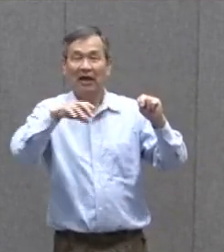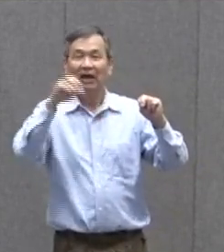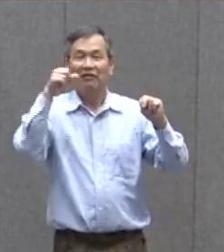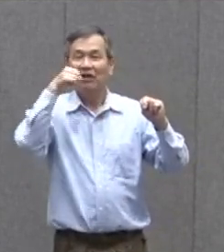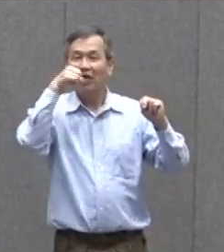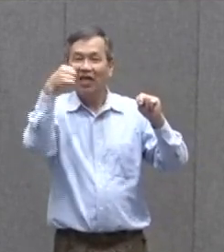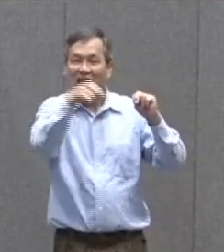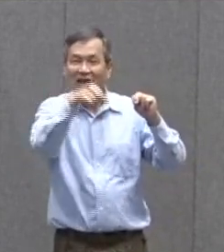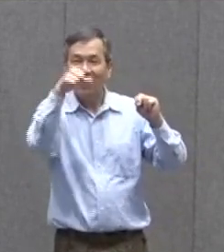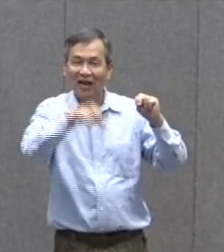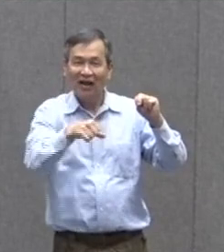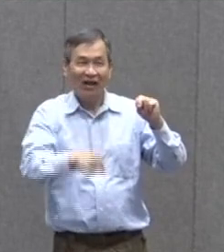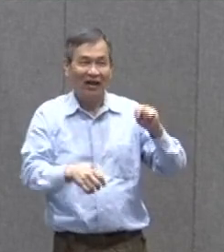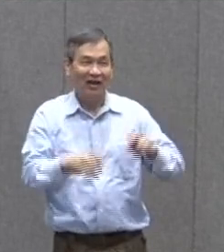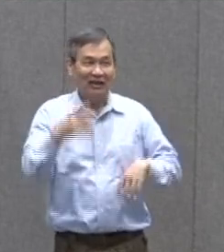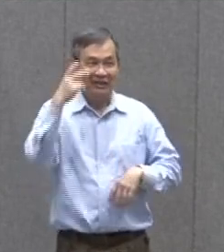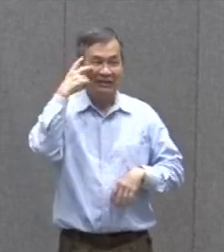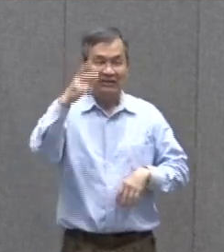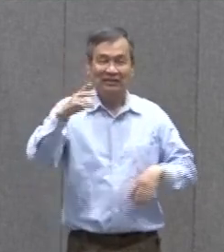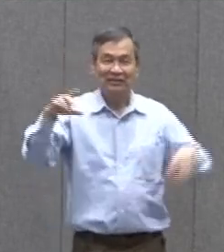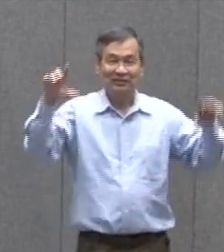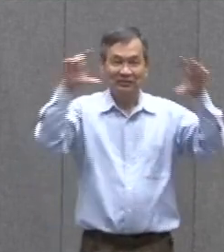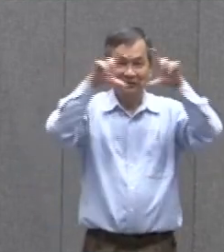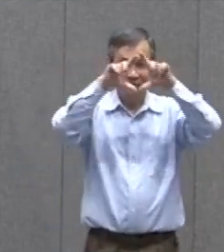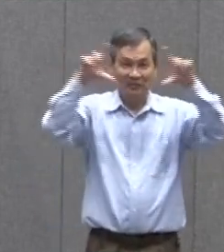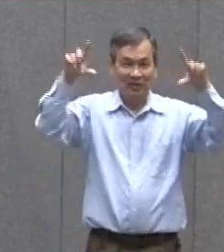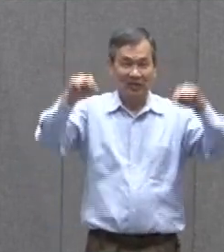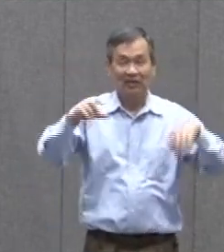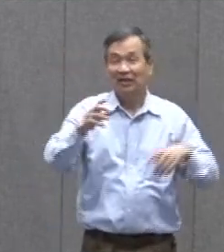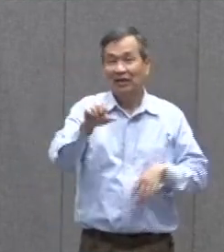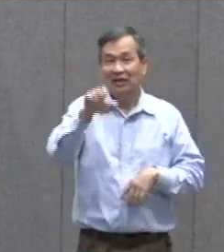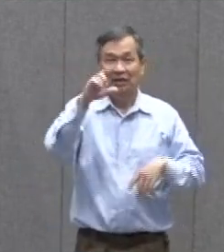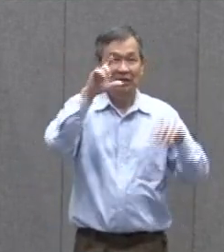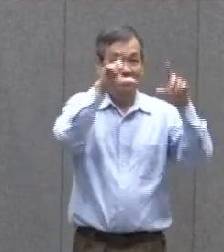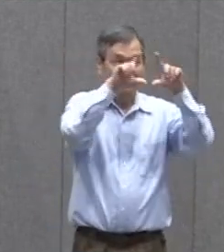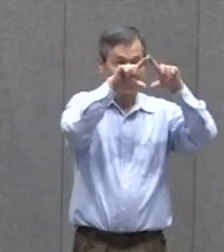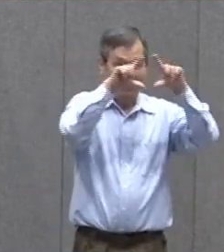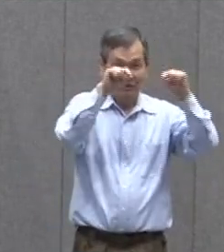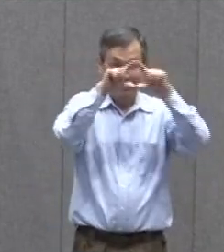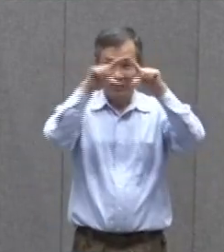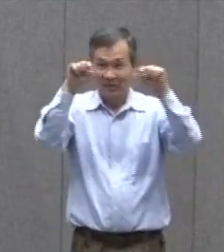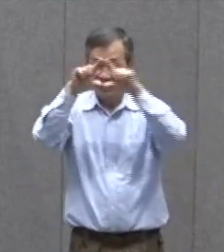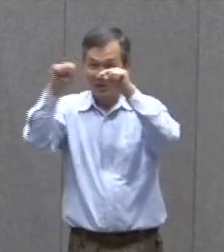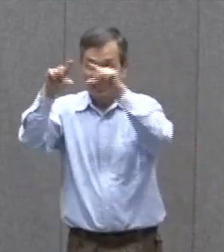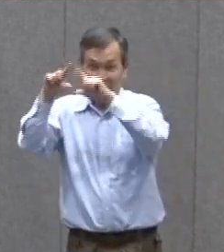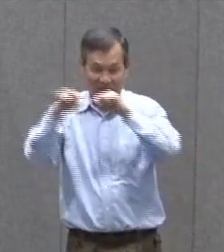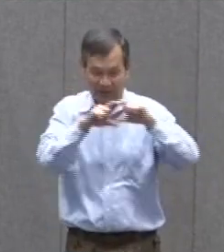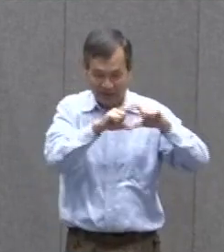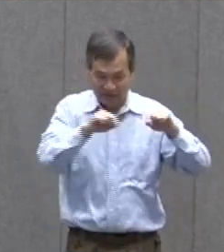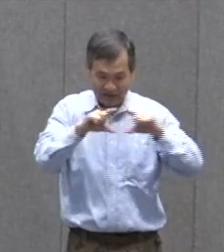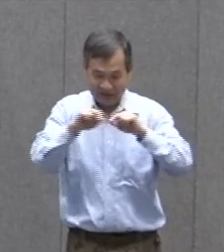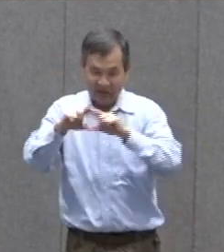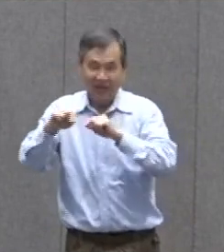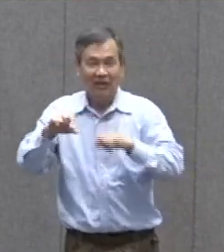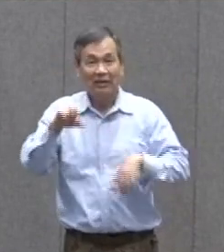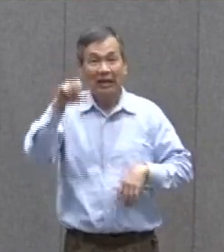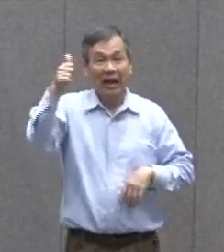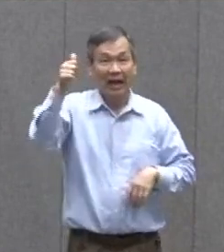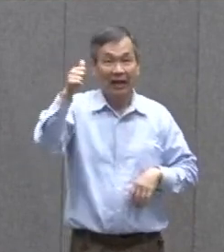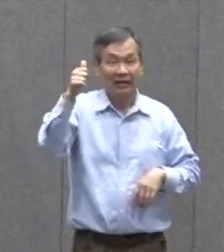and I have a 10 frame. You can make a 10 frame at home. I actually took an envelope from my house